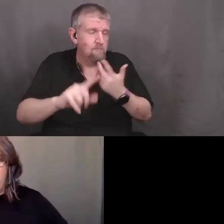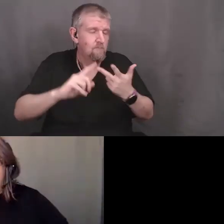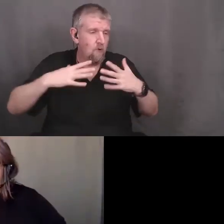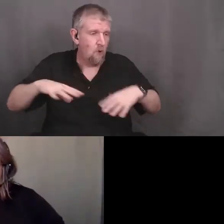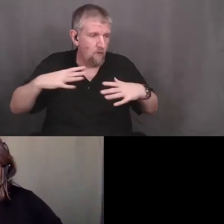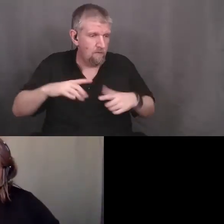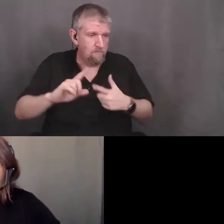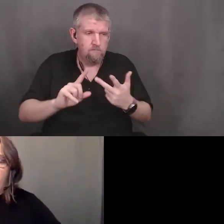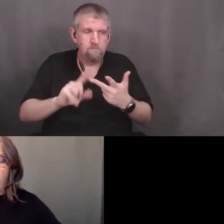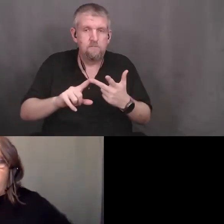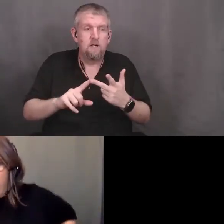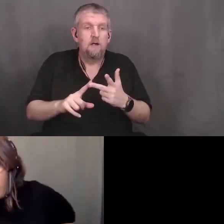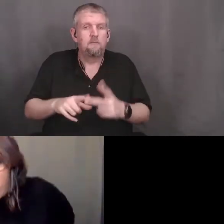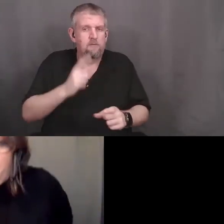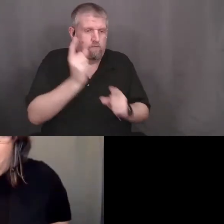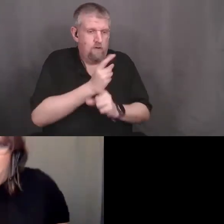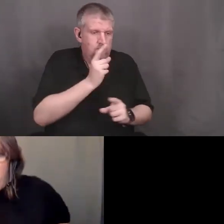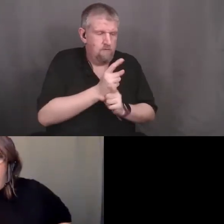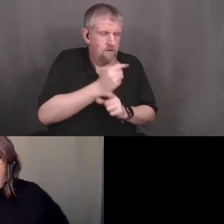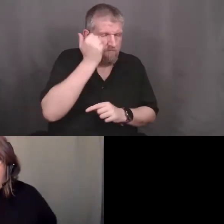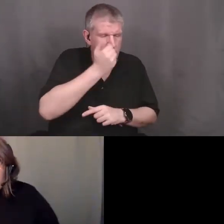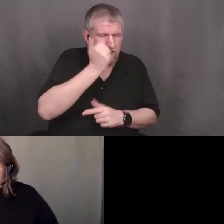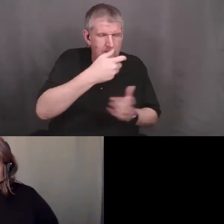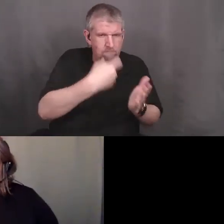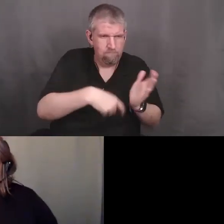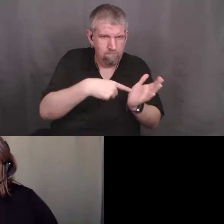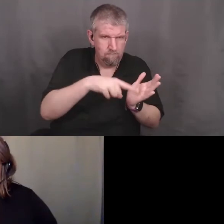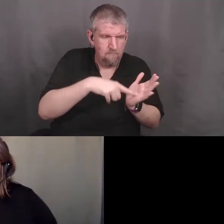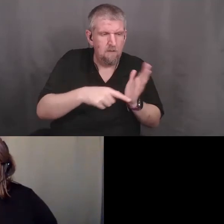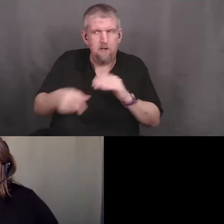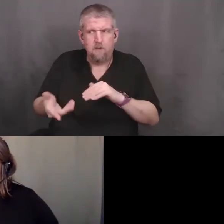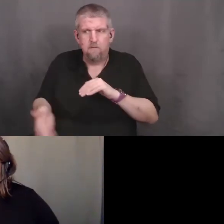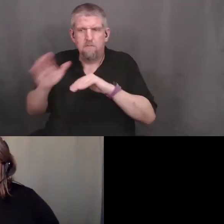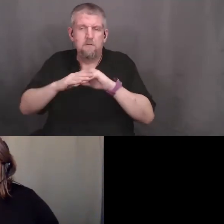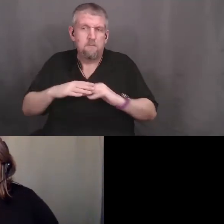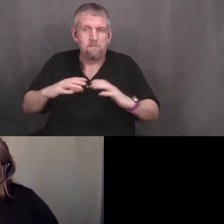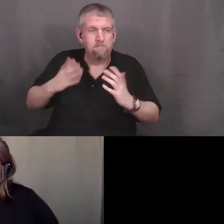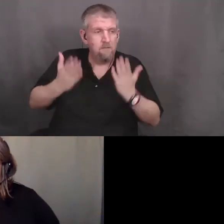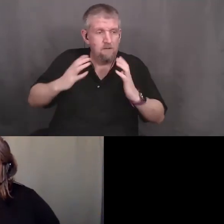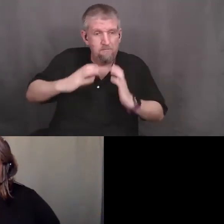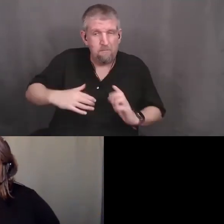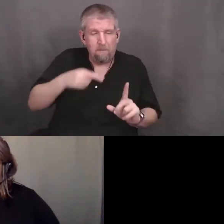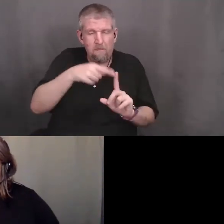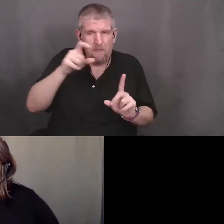in excess of everyday living expenses, meaning that there might be some clients that may require the services.